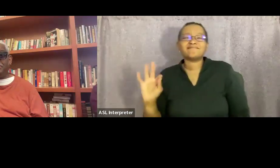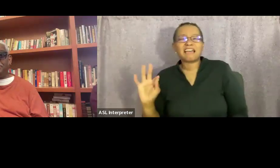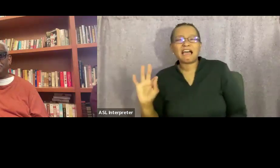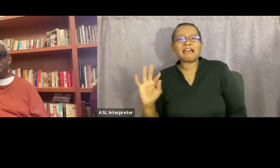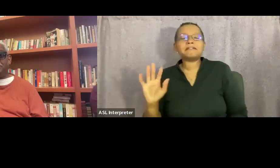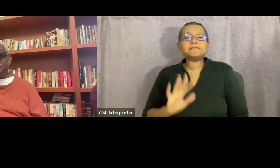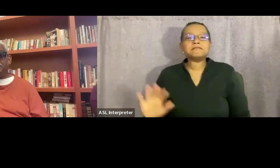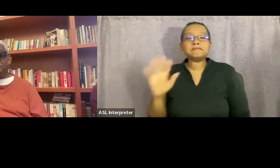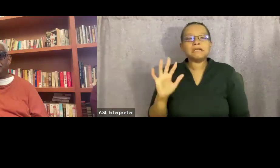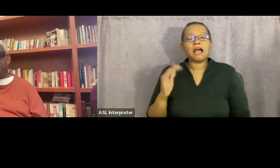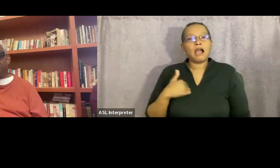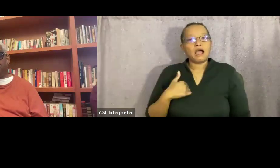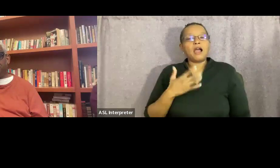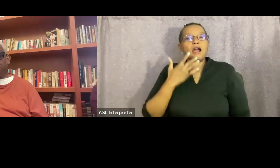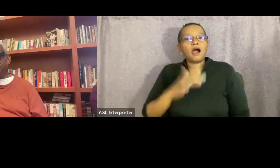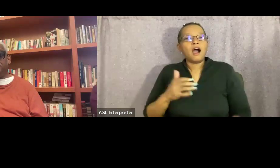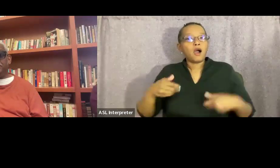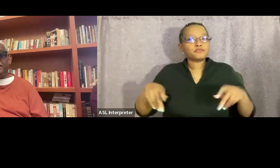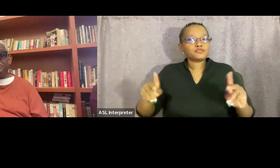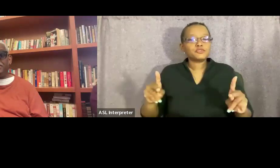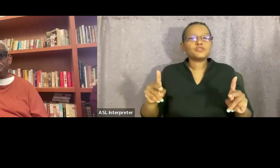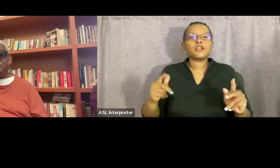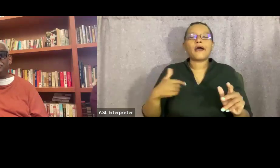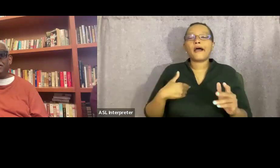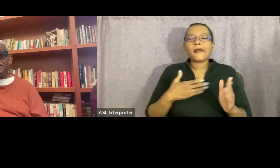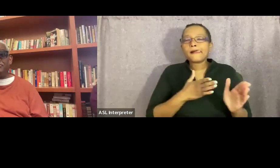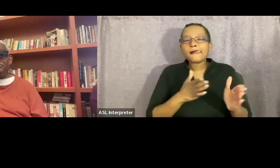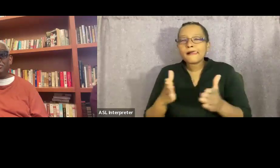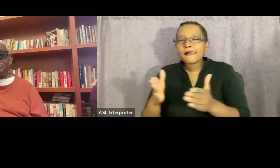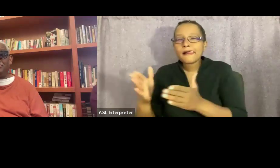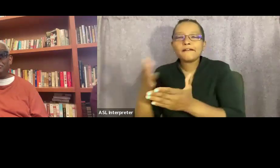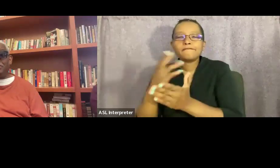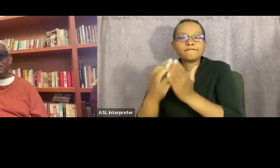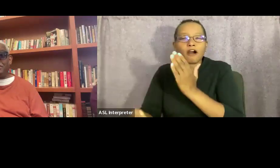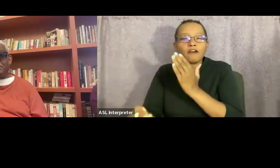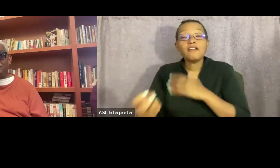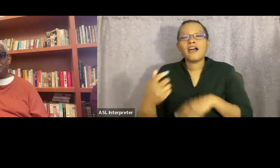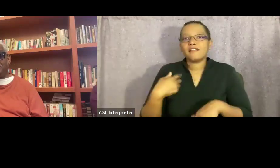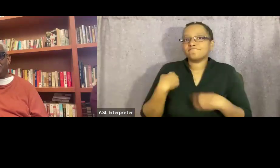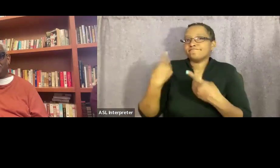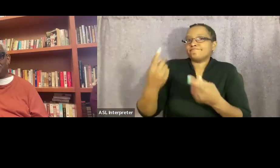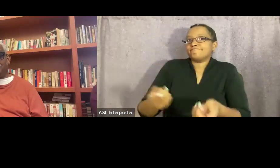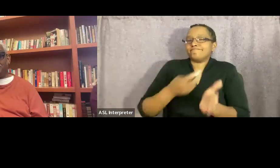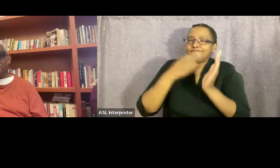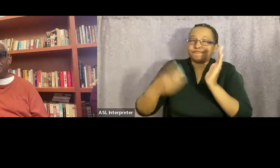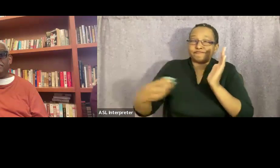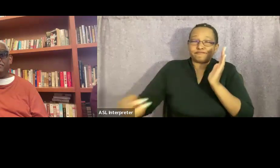the opportunity to move in that direction and I haven't stopped looking back ever since. It was